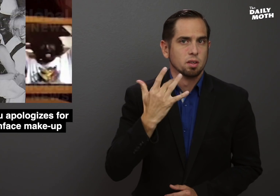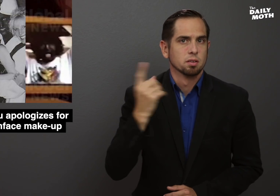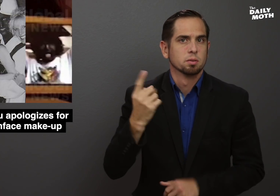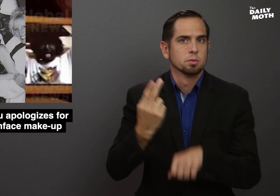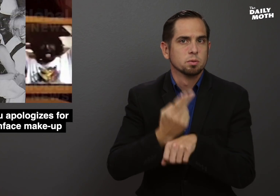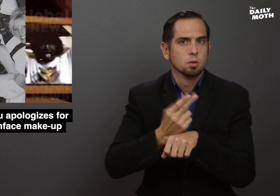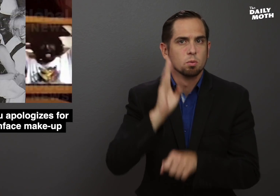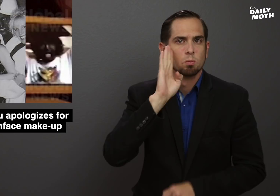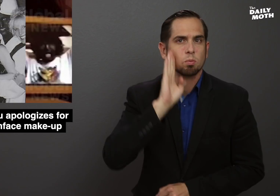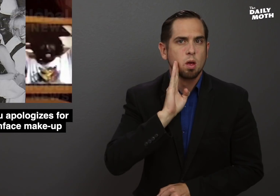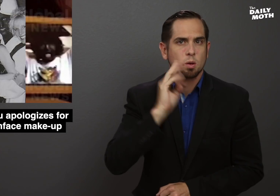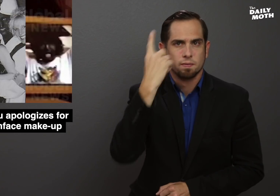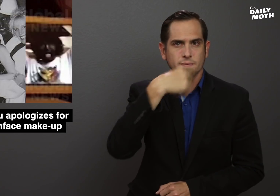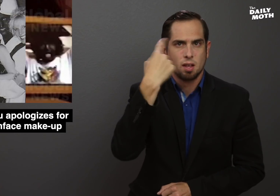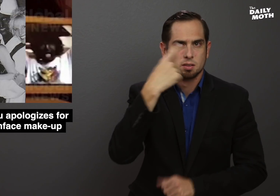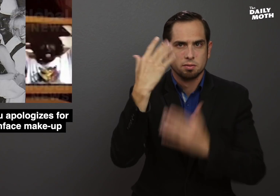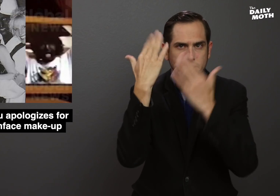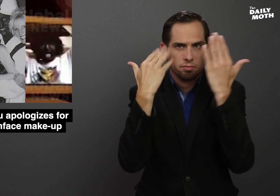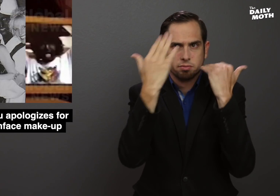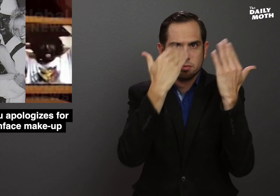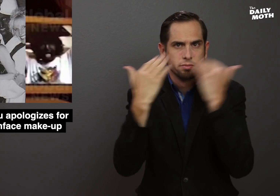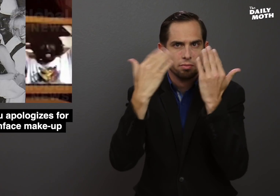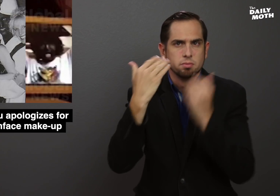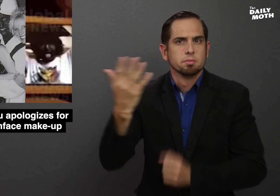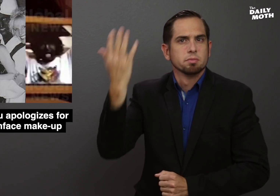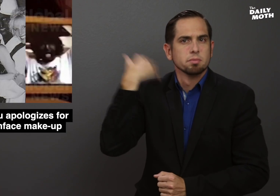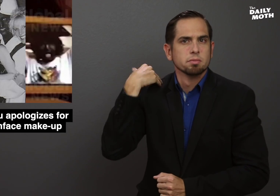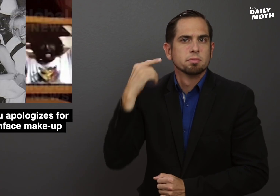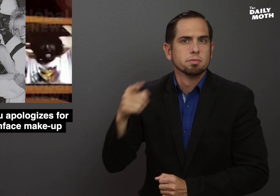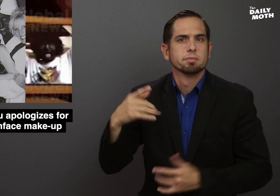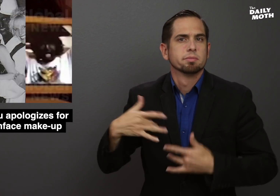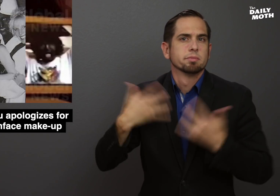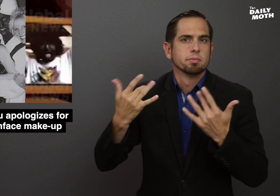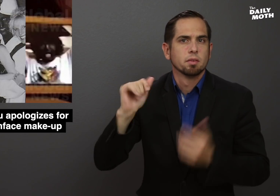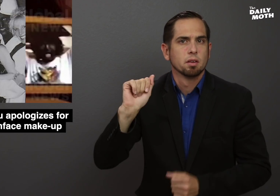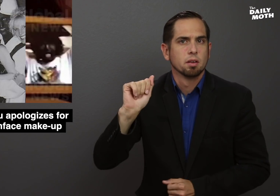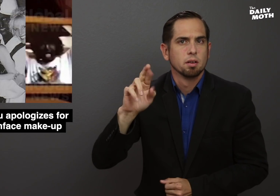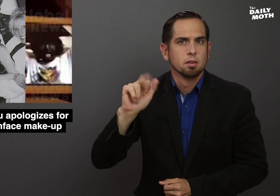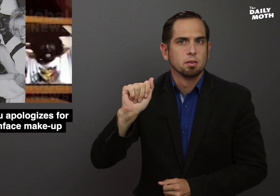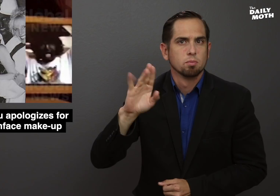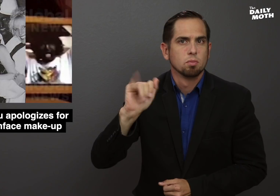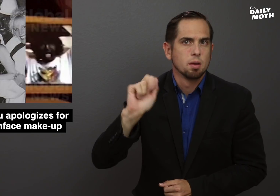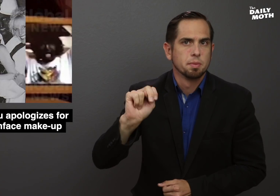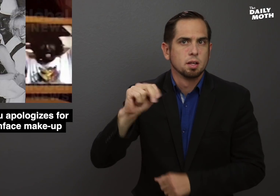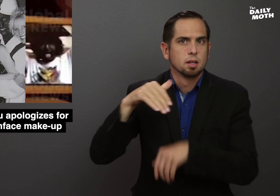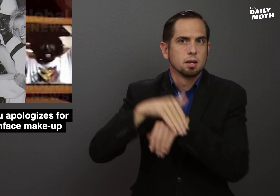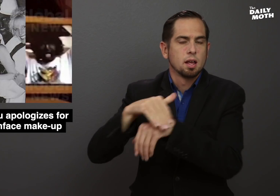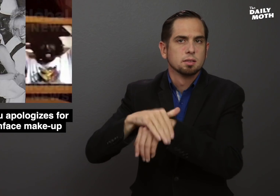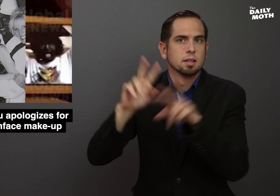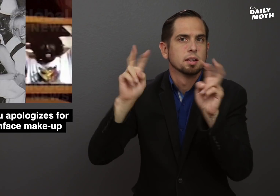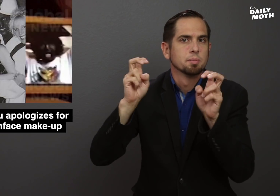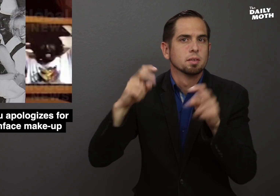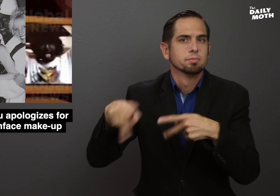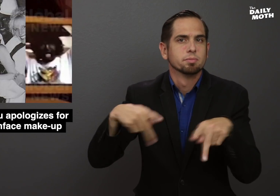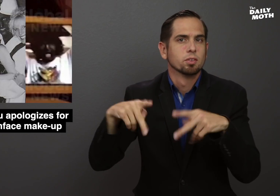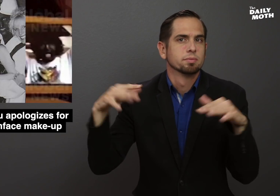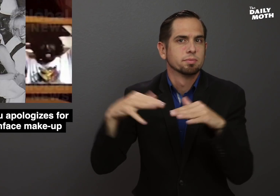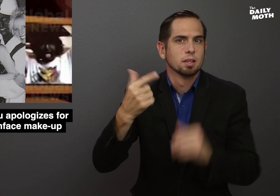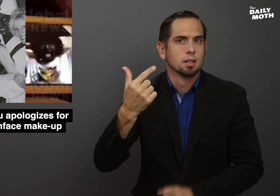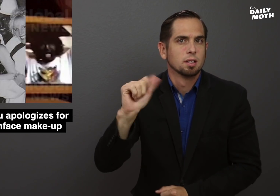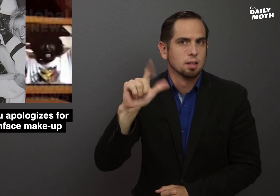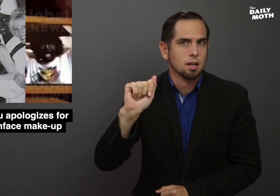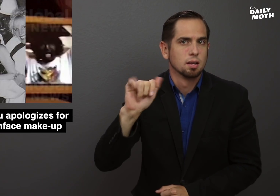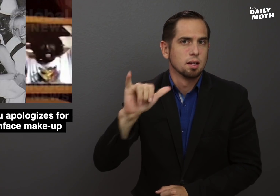wearing brownface make-up at an "Arabian Nights" themed gala